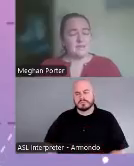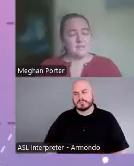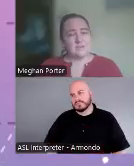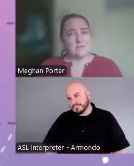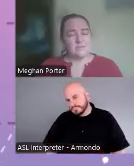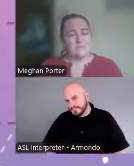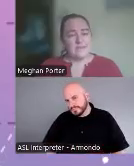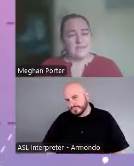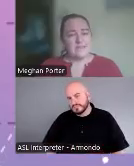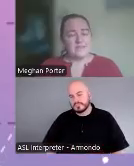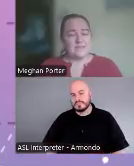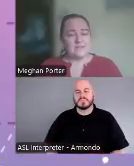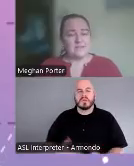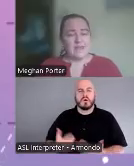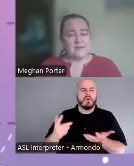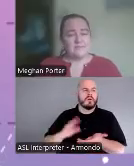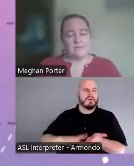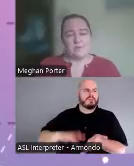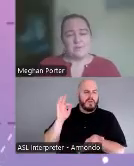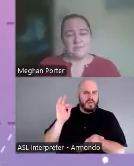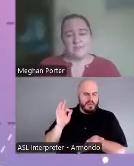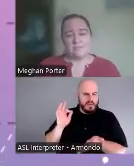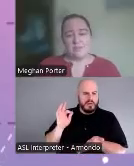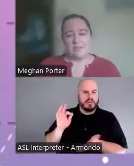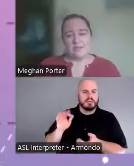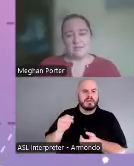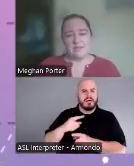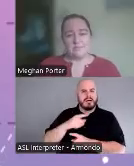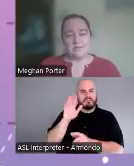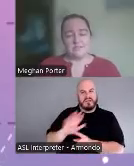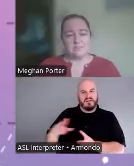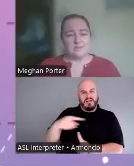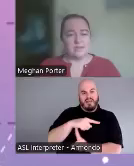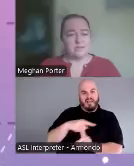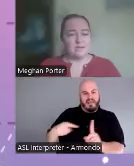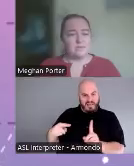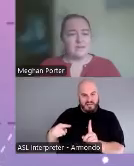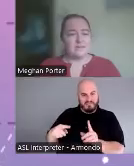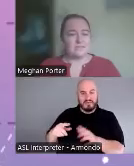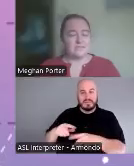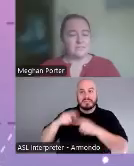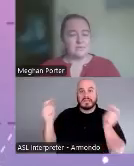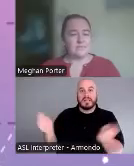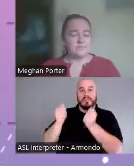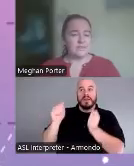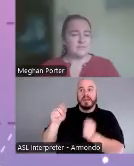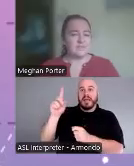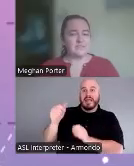So the finding that nearly half of the posts celebrating a landmark disability law were not accessible really crystallized